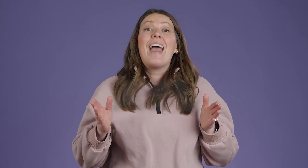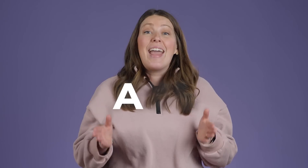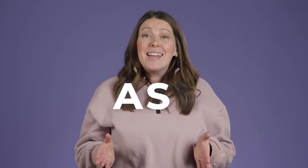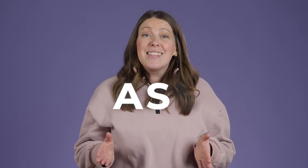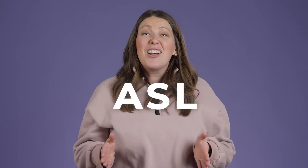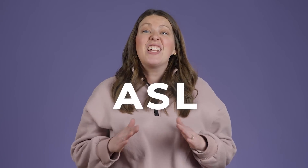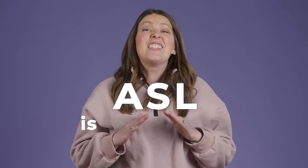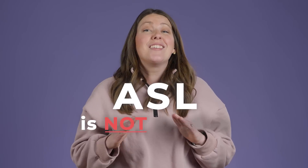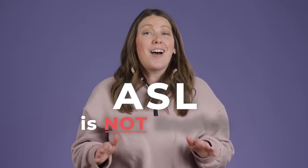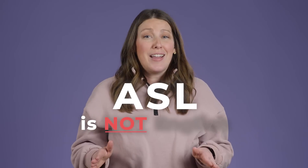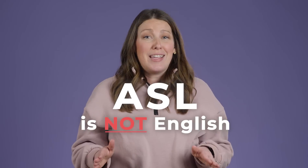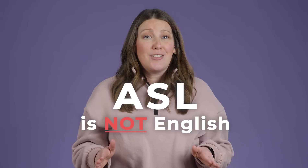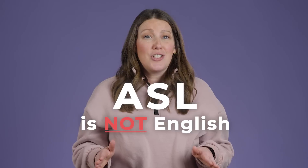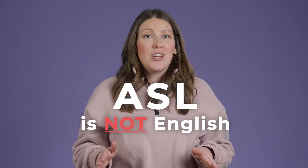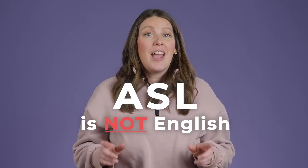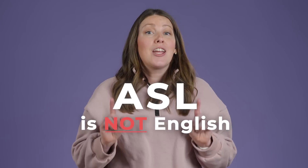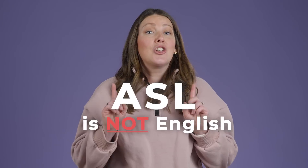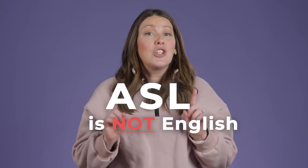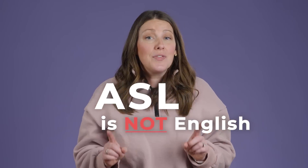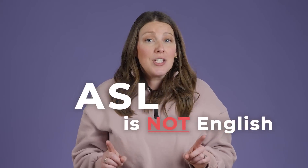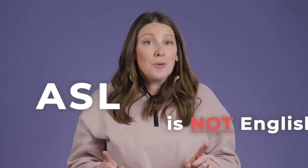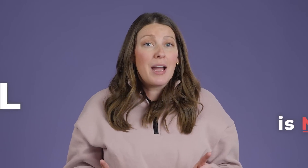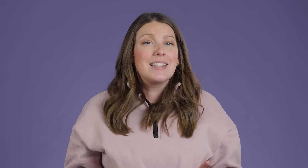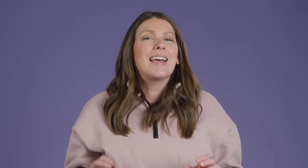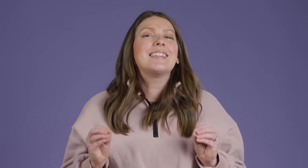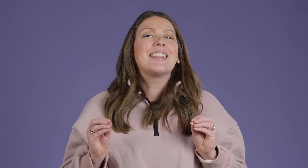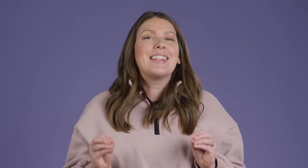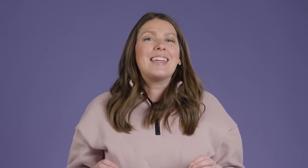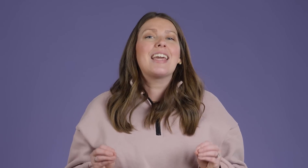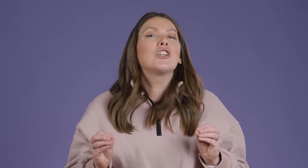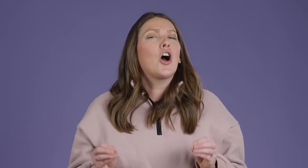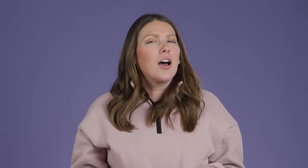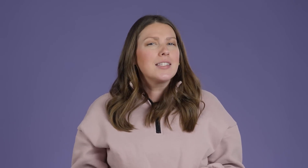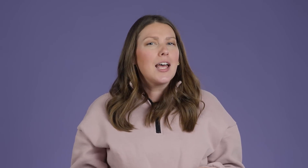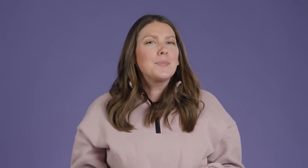ASL is not English, and shifting your mindset to think in concepts